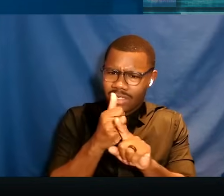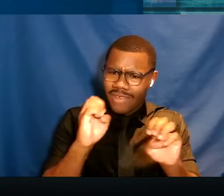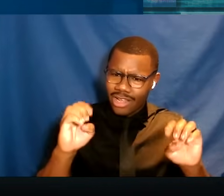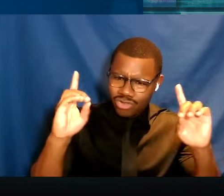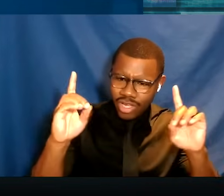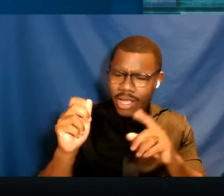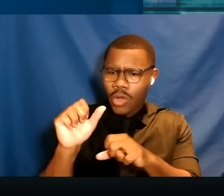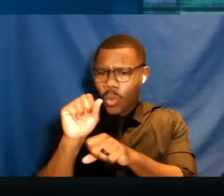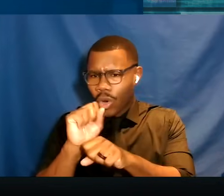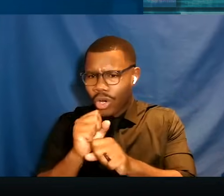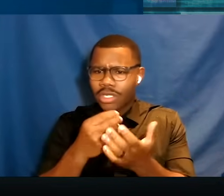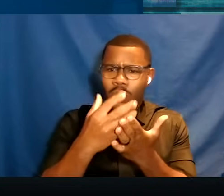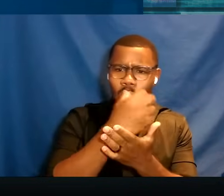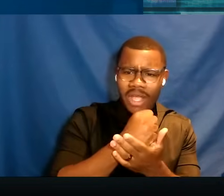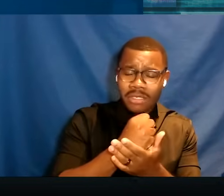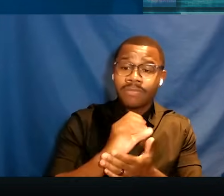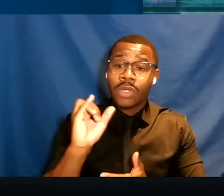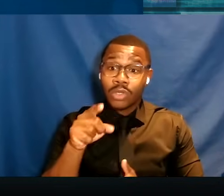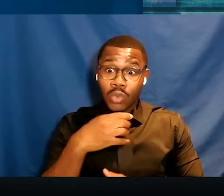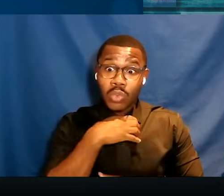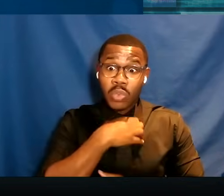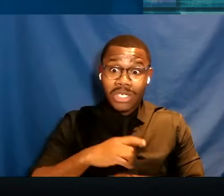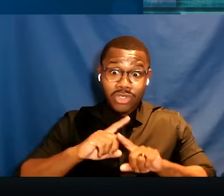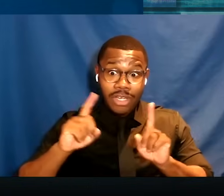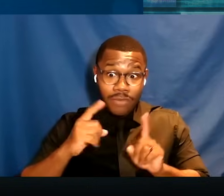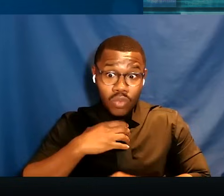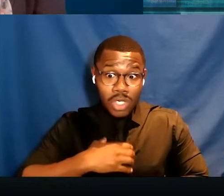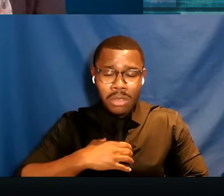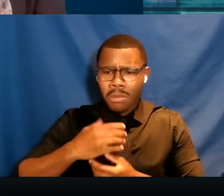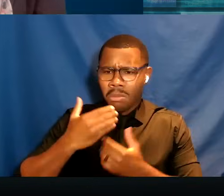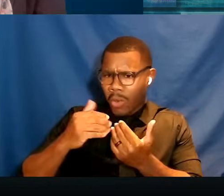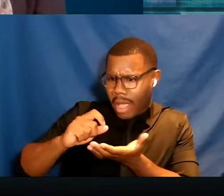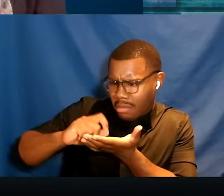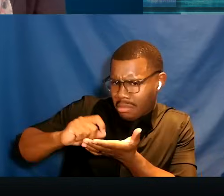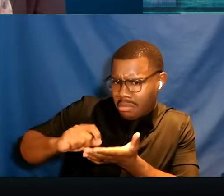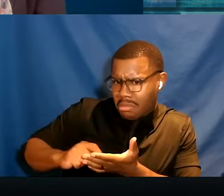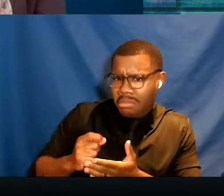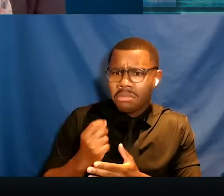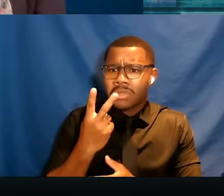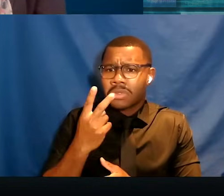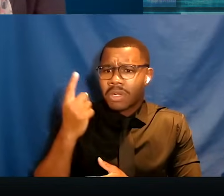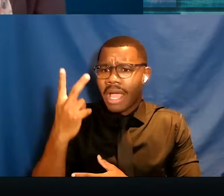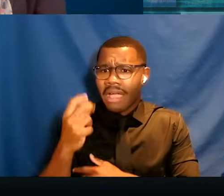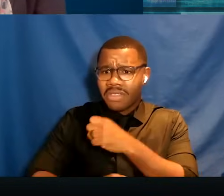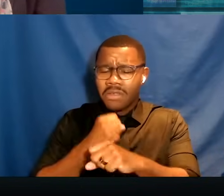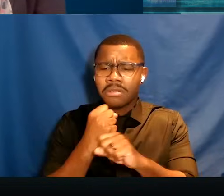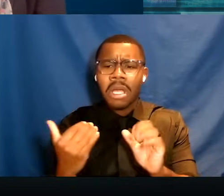and bring them back because we get to do this again in two and a half years. Yeah, I mean, that's absolutely right. I mean, to me, several people have said this